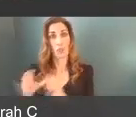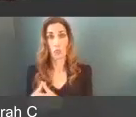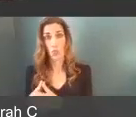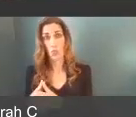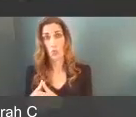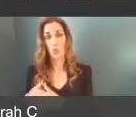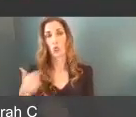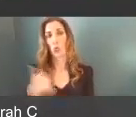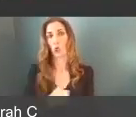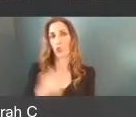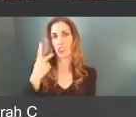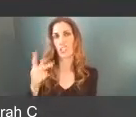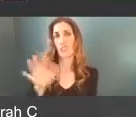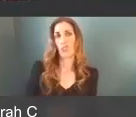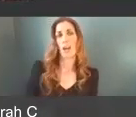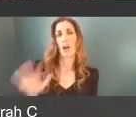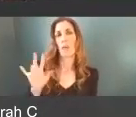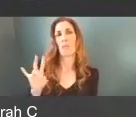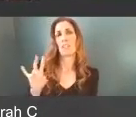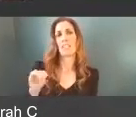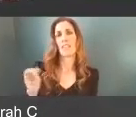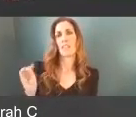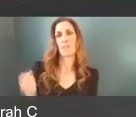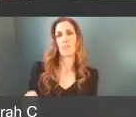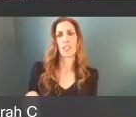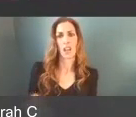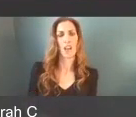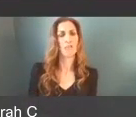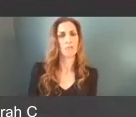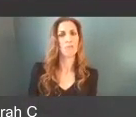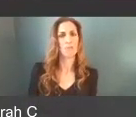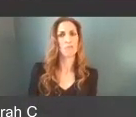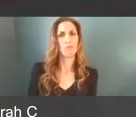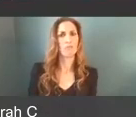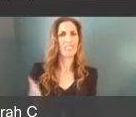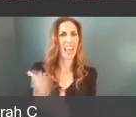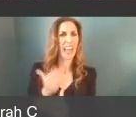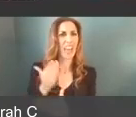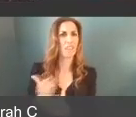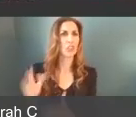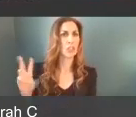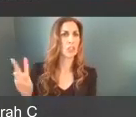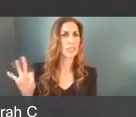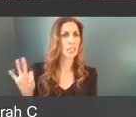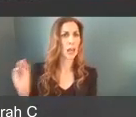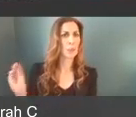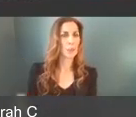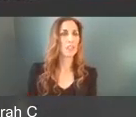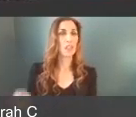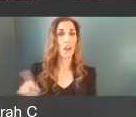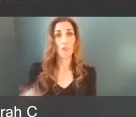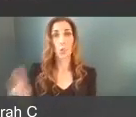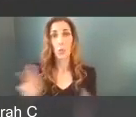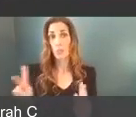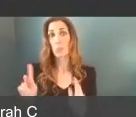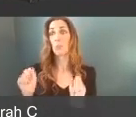right around 70%, probably an average of 69%, of those individuals have been vaccinated and that's been